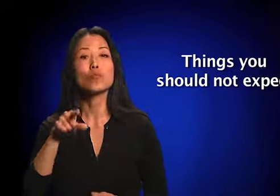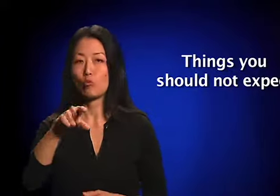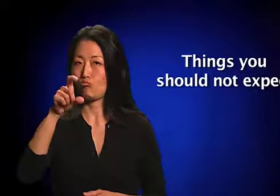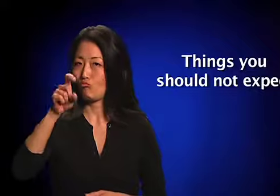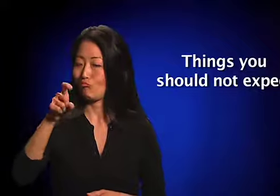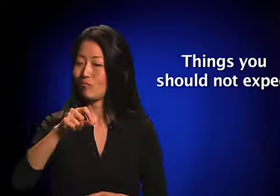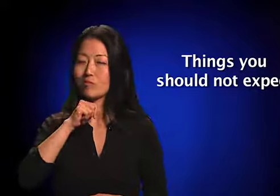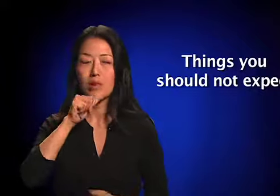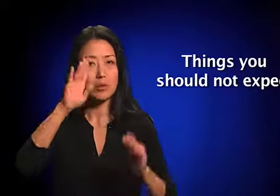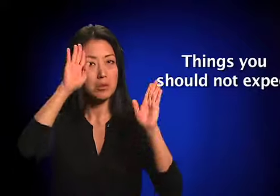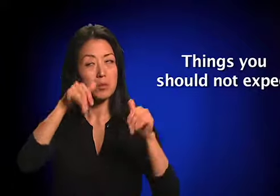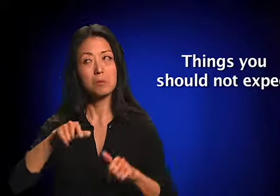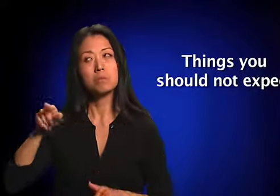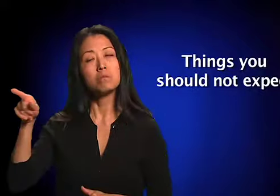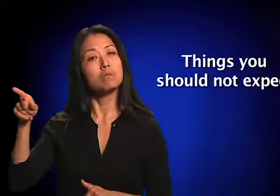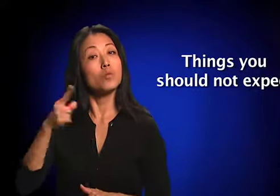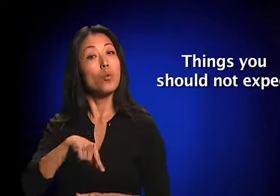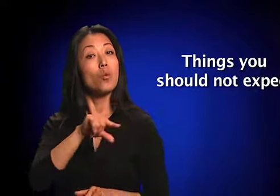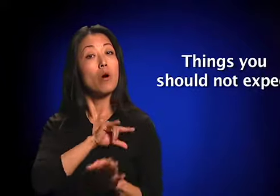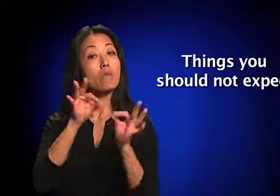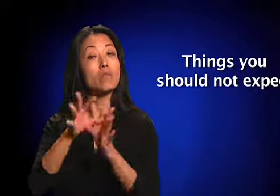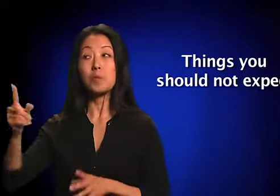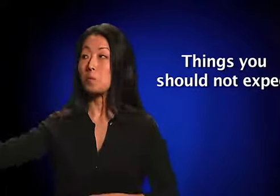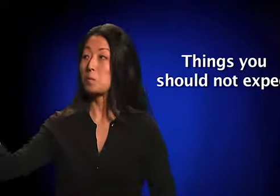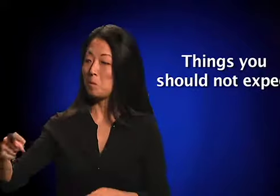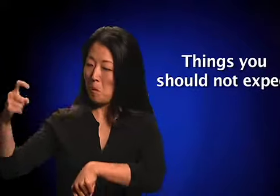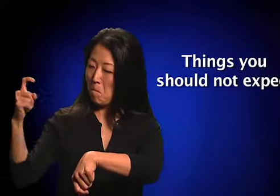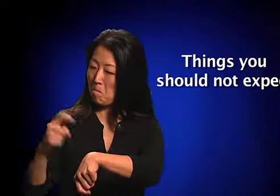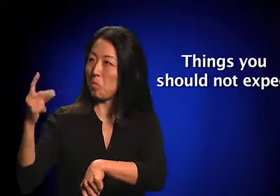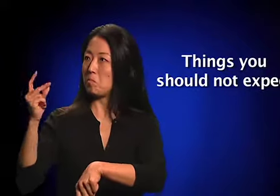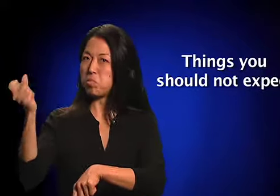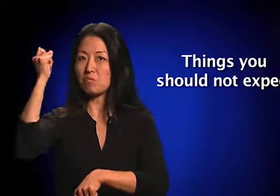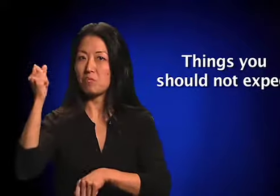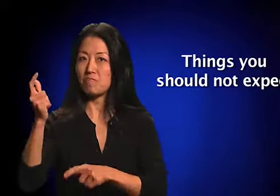You shouldn't expect a qualified interpreter to arrive on-site within minutes.